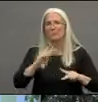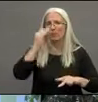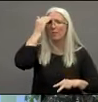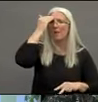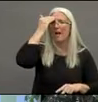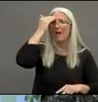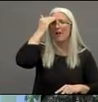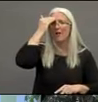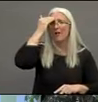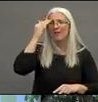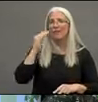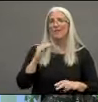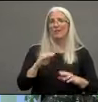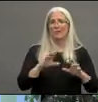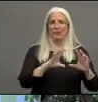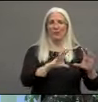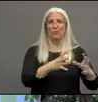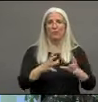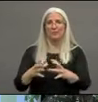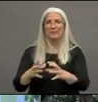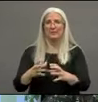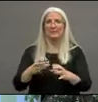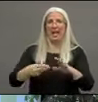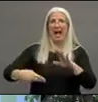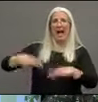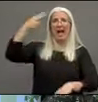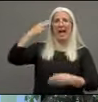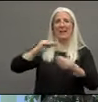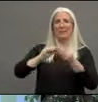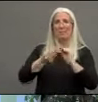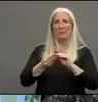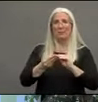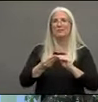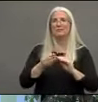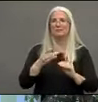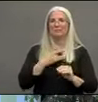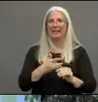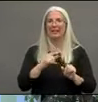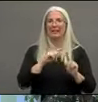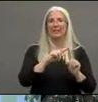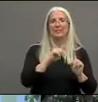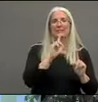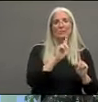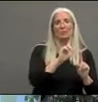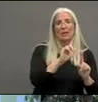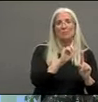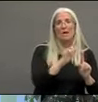highest numbers—the age category was from 21 to 70 years old so that pretty